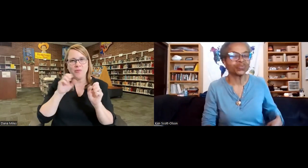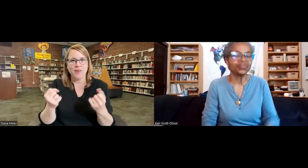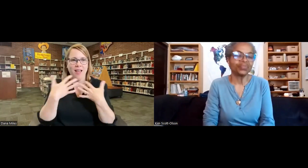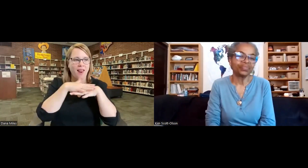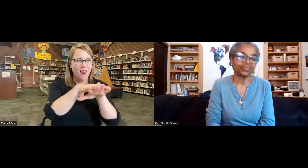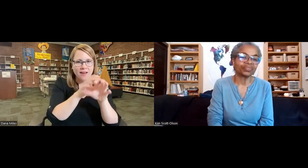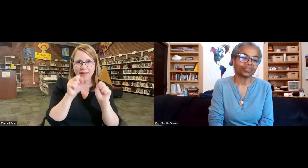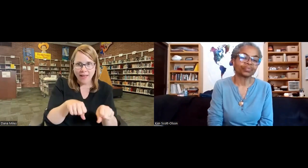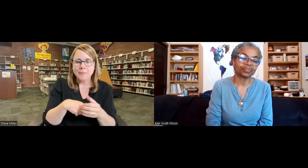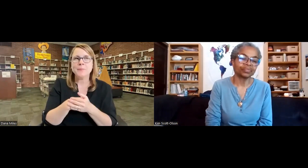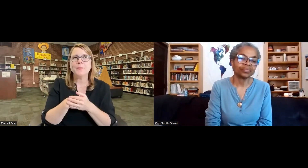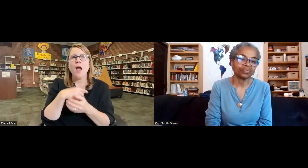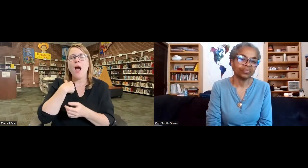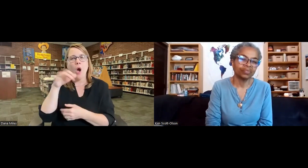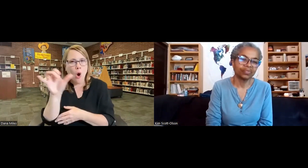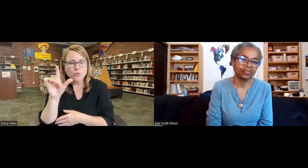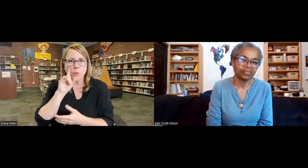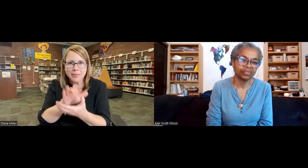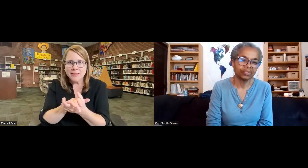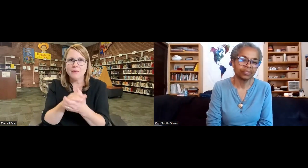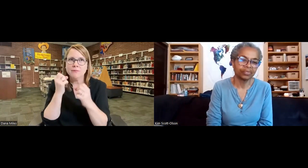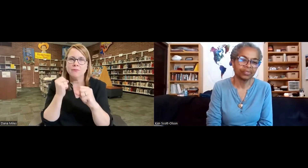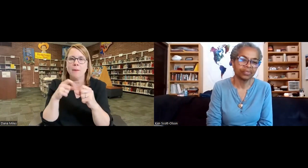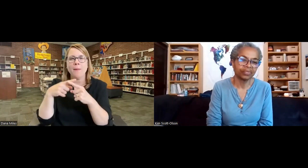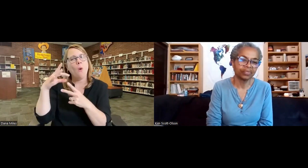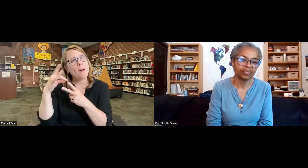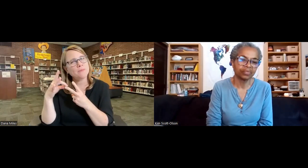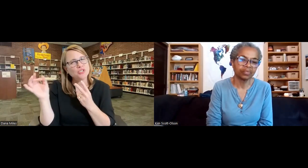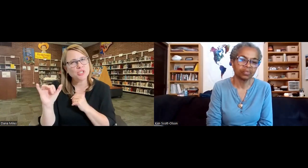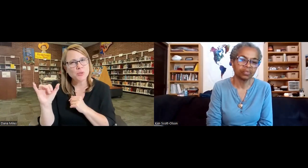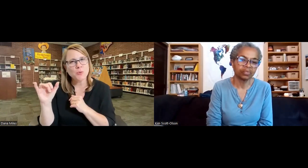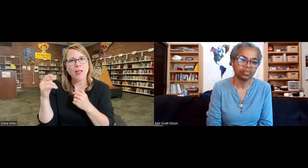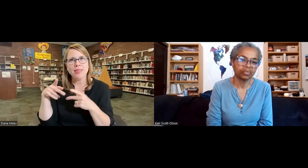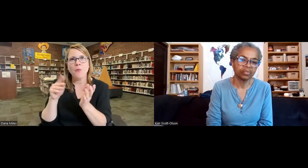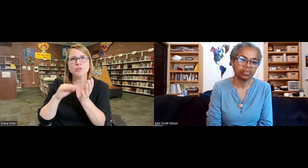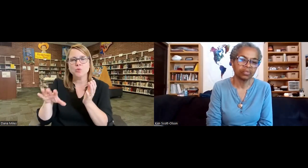That’s when you can bring students together. I also strongly believe in having options too.